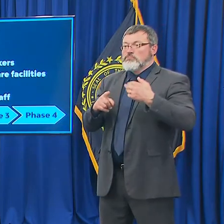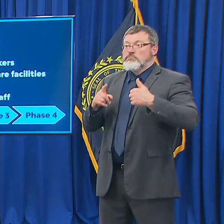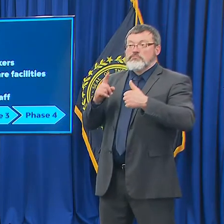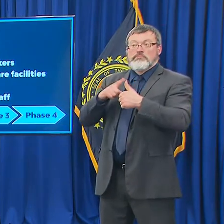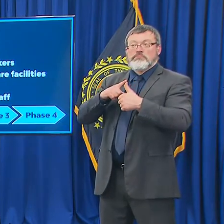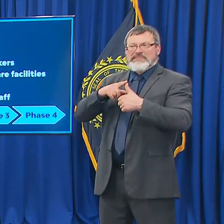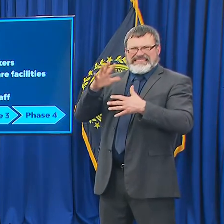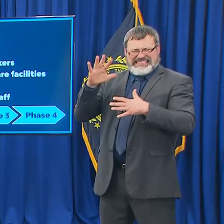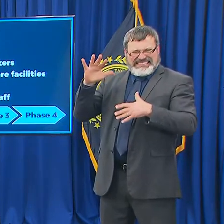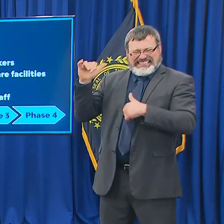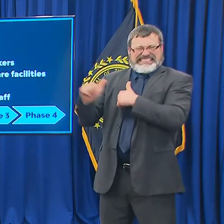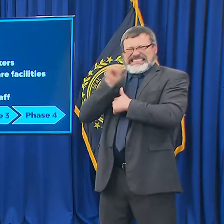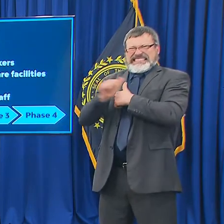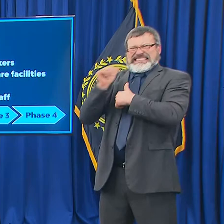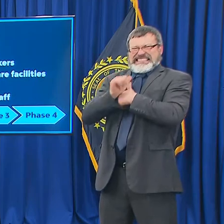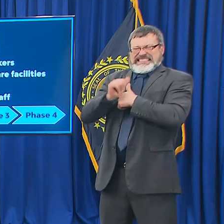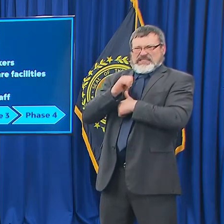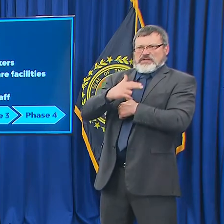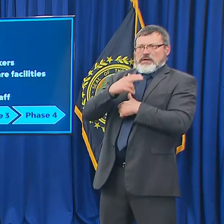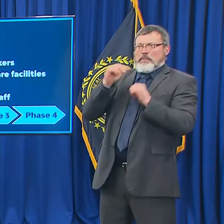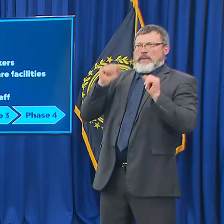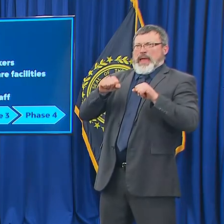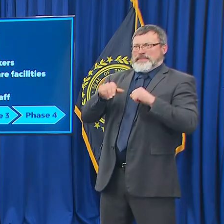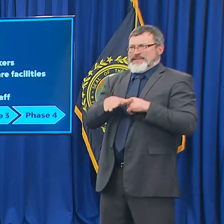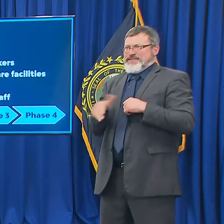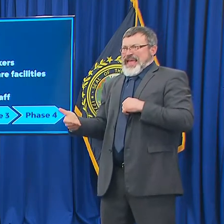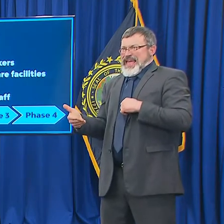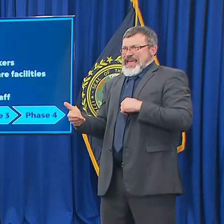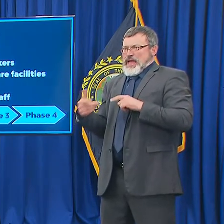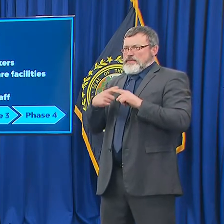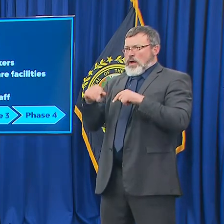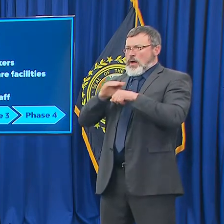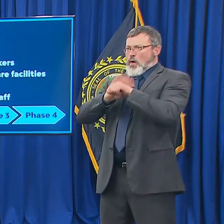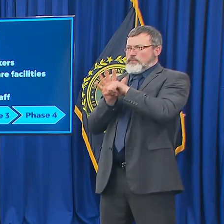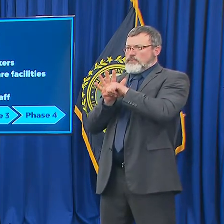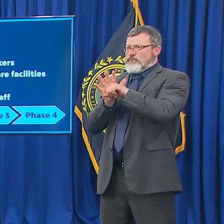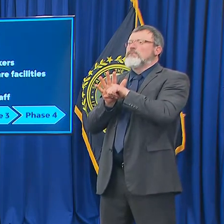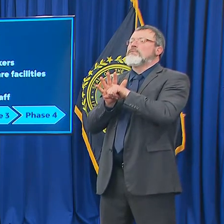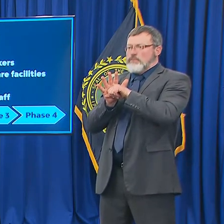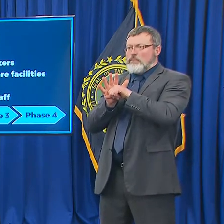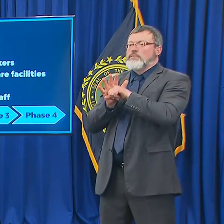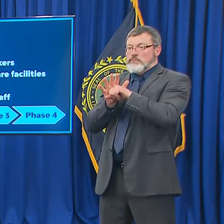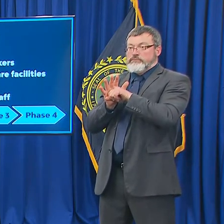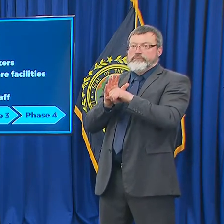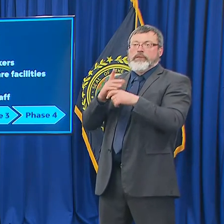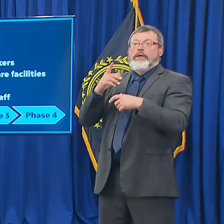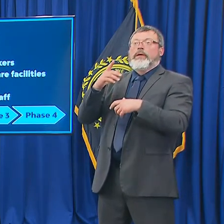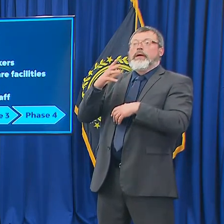for their vaccines any day now. It will take FDA approximately two weeks to review their safety and efficacy